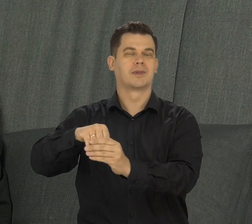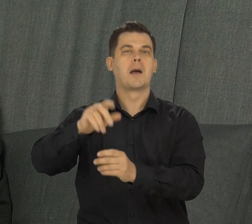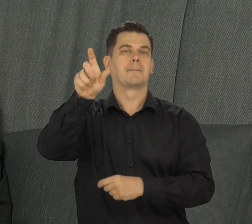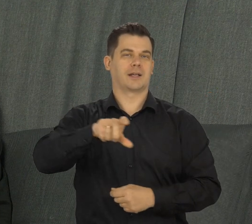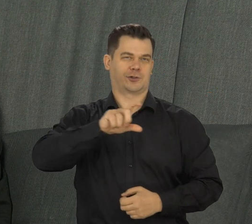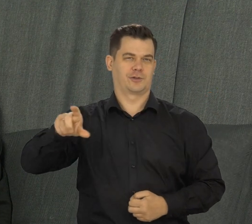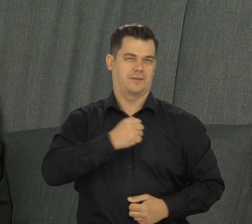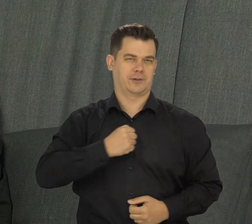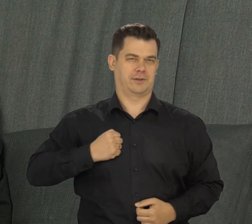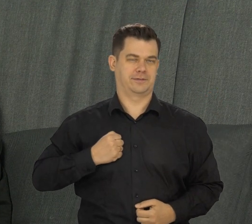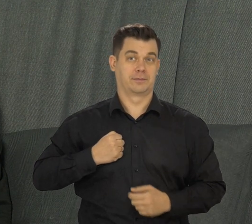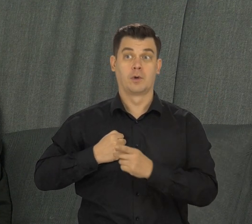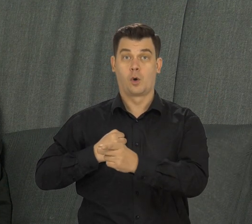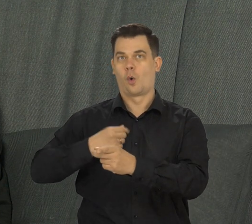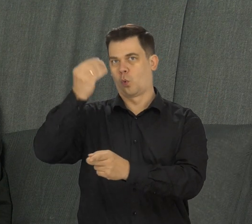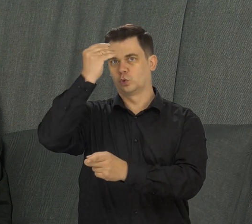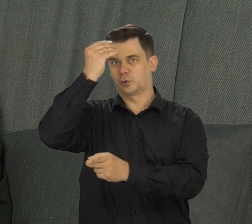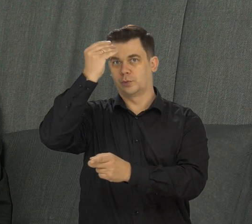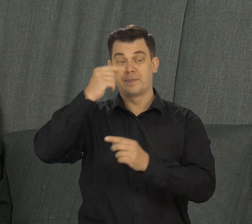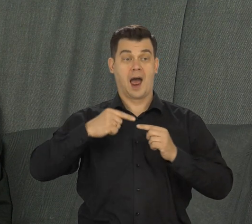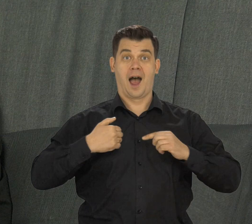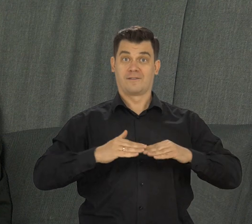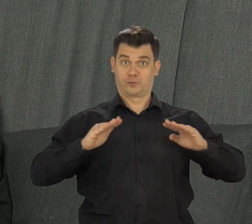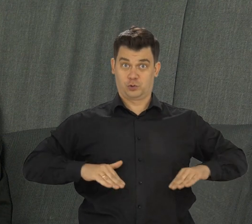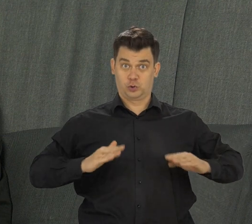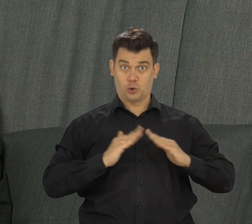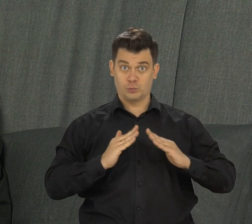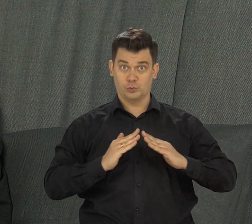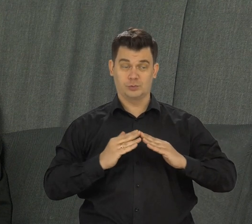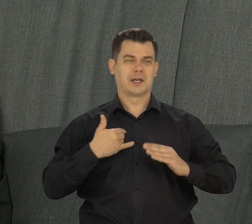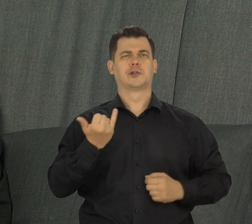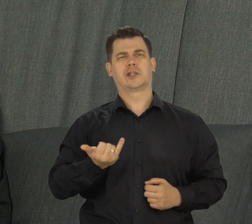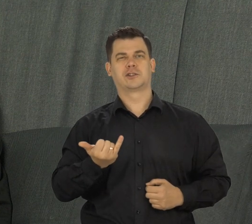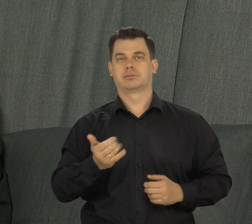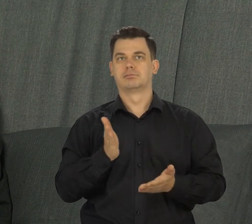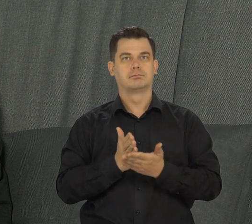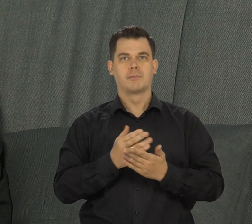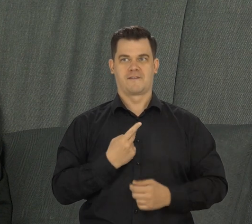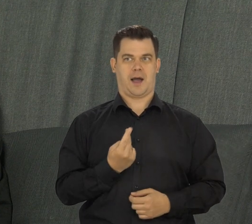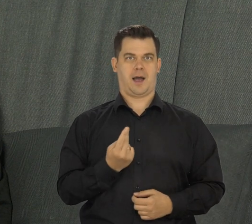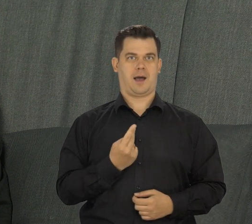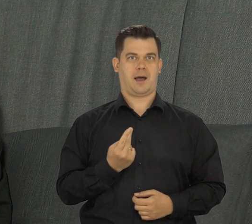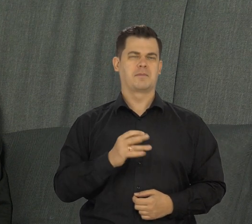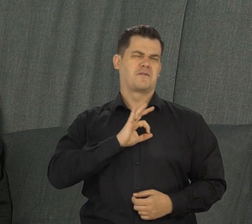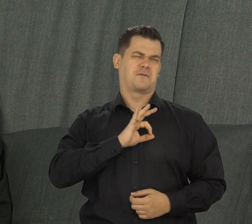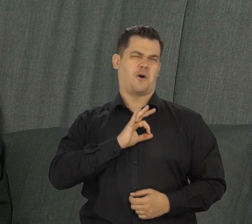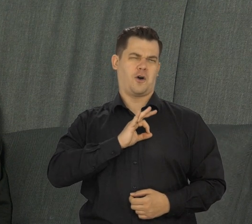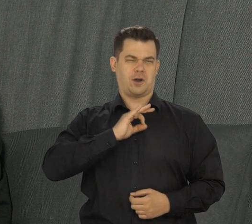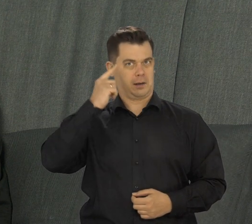at Plac Trzech Krzyży in Warsaw. At home, when we were still children with my brother, We educated our home signs